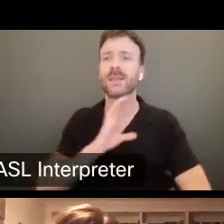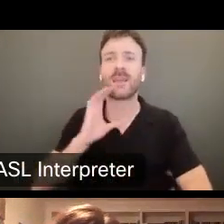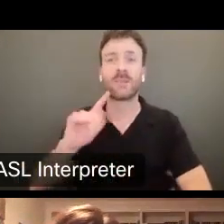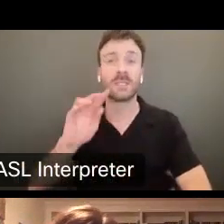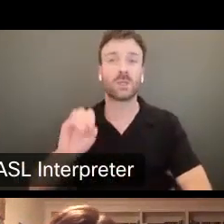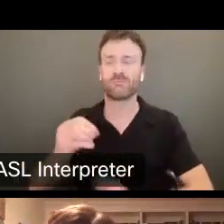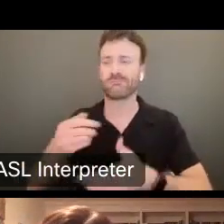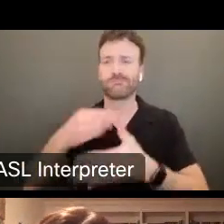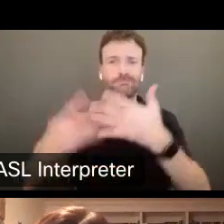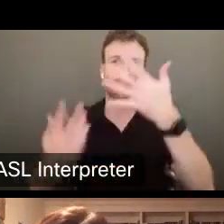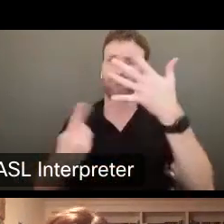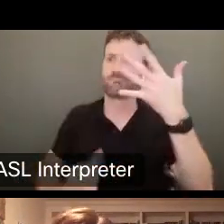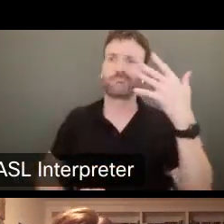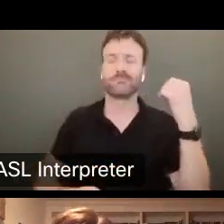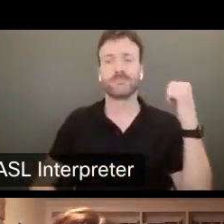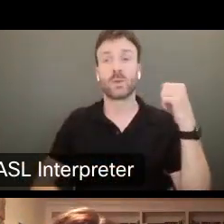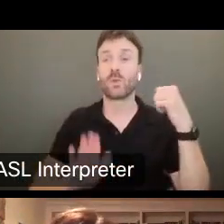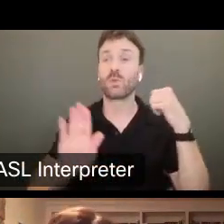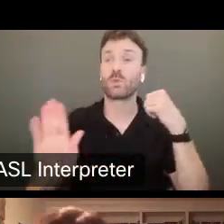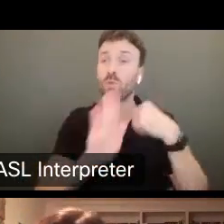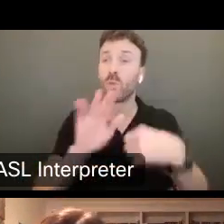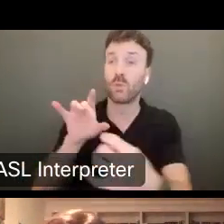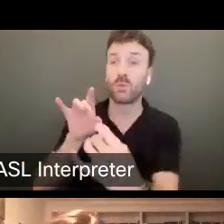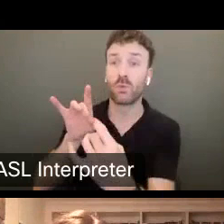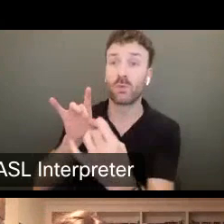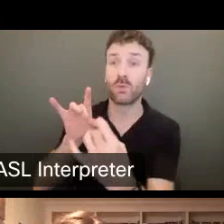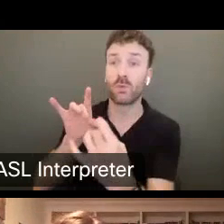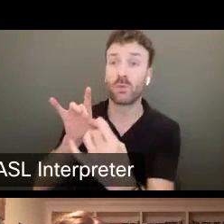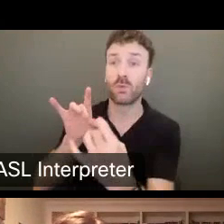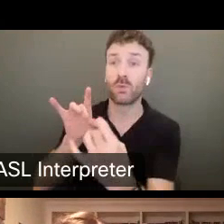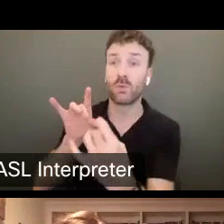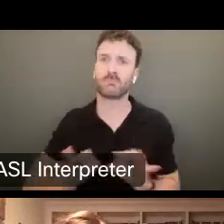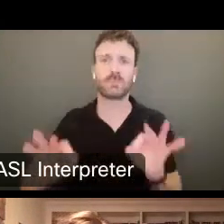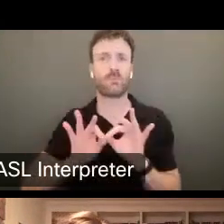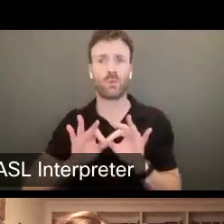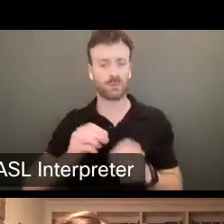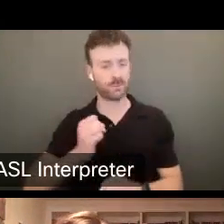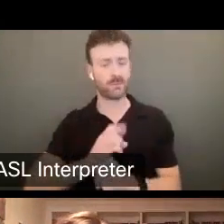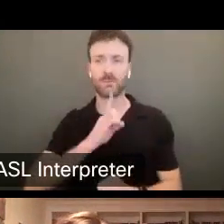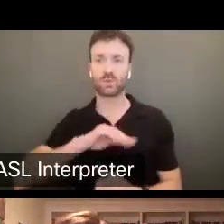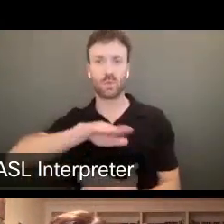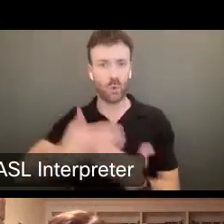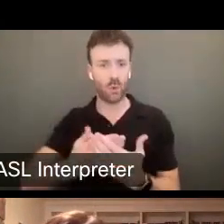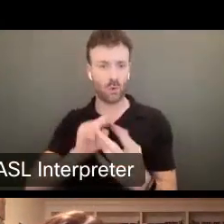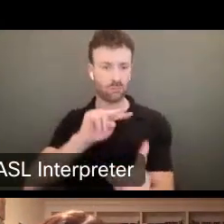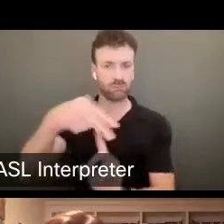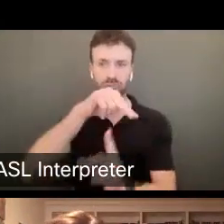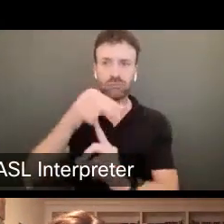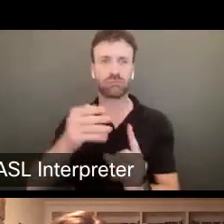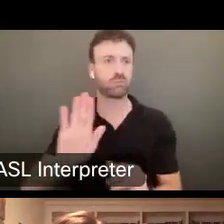And your feedback is so important to ensure that all perspectives and experiences are considered.